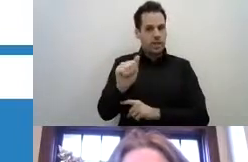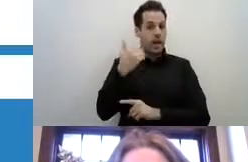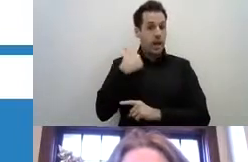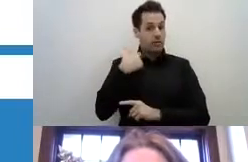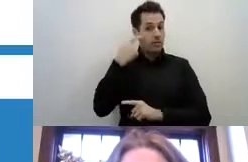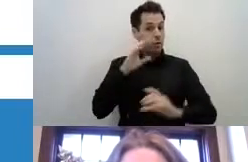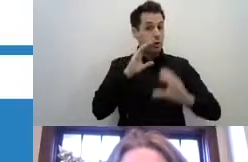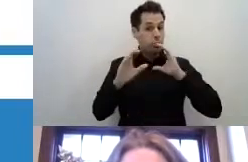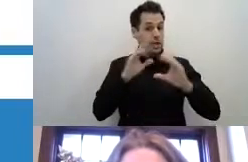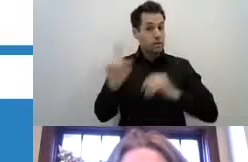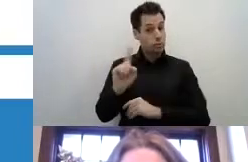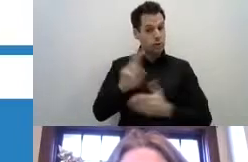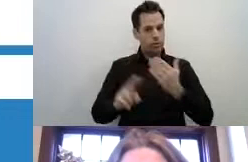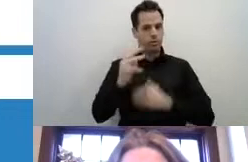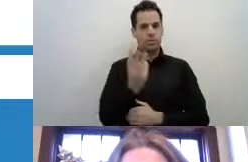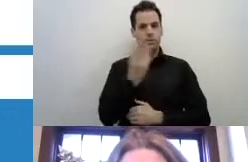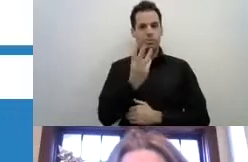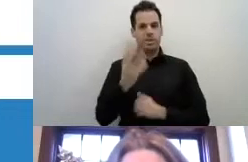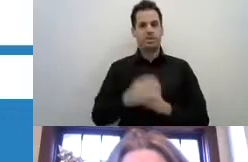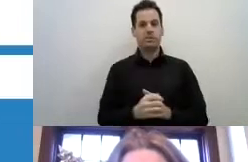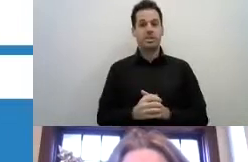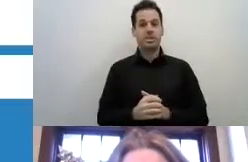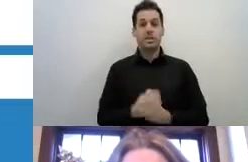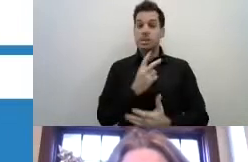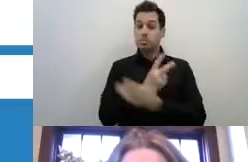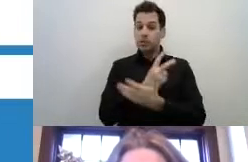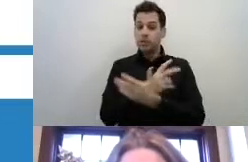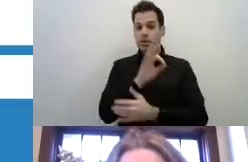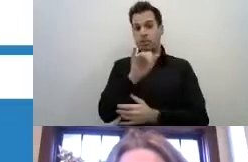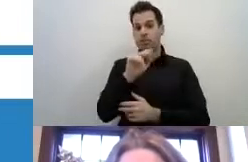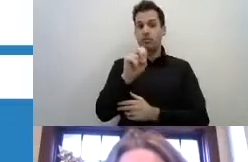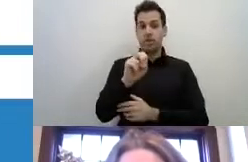the university of winnipeg a master of fine arts from the university of british columbia